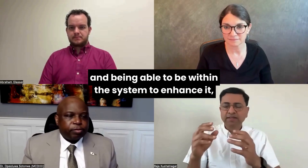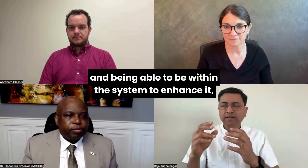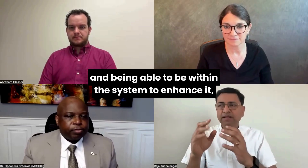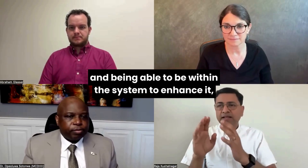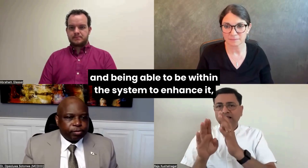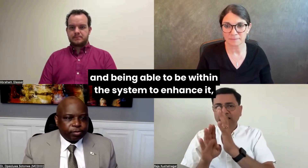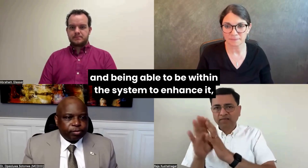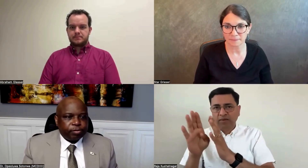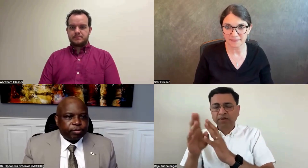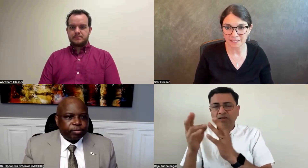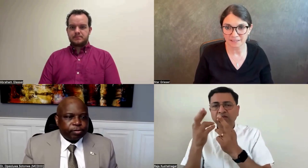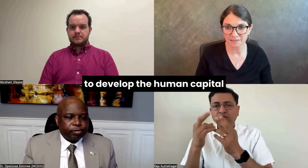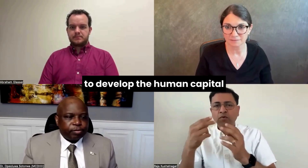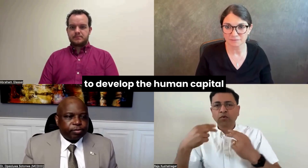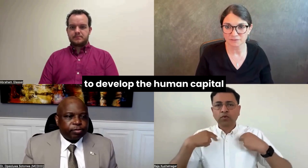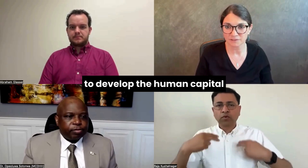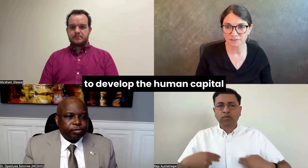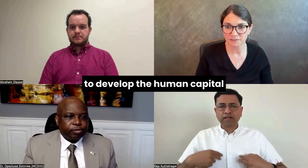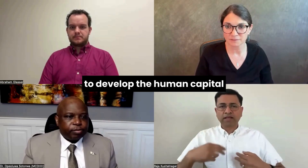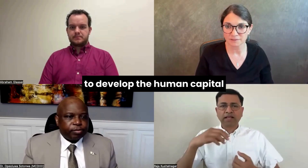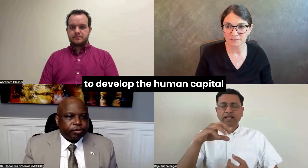to develop the human capital